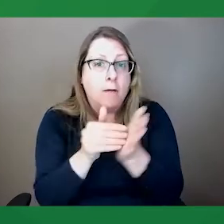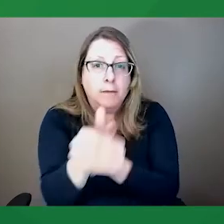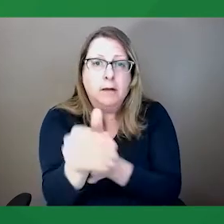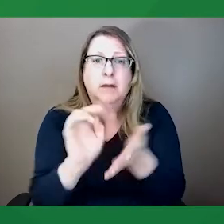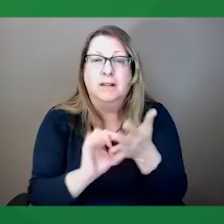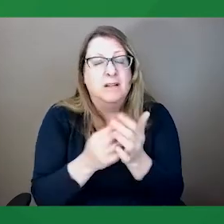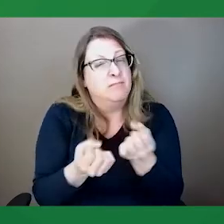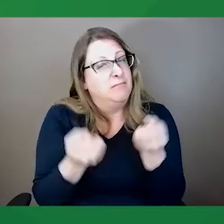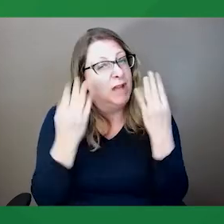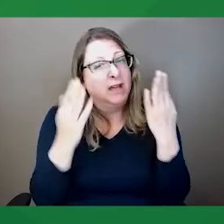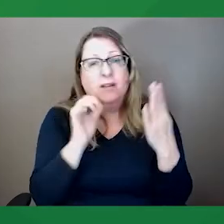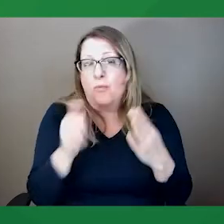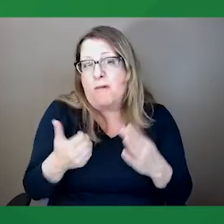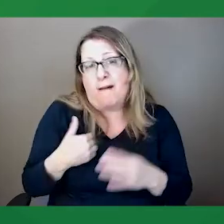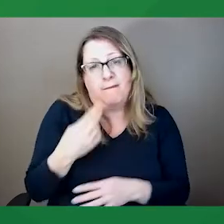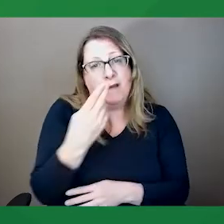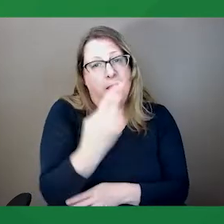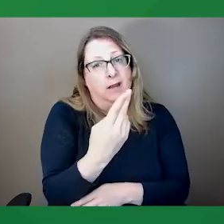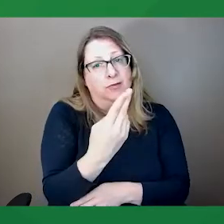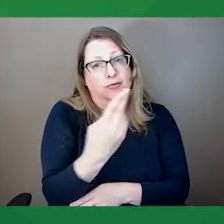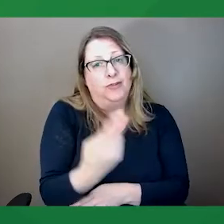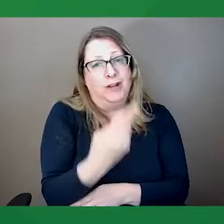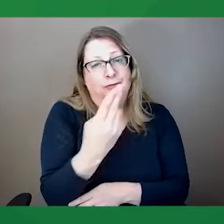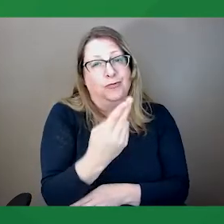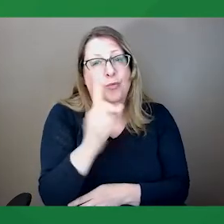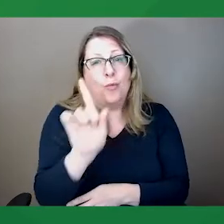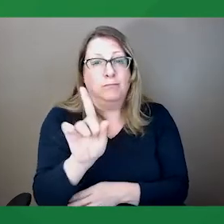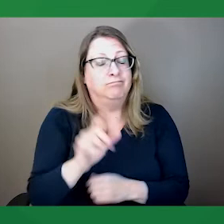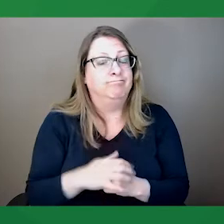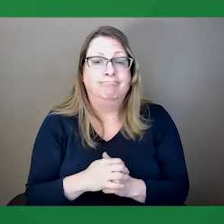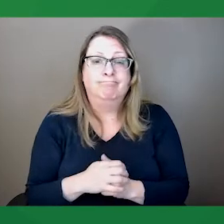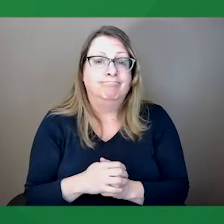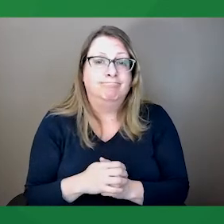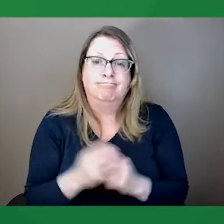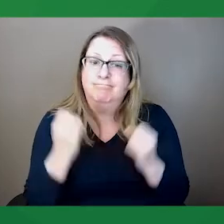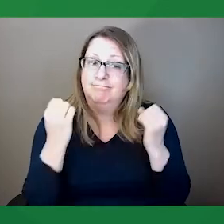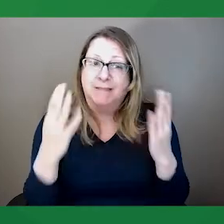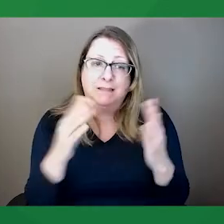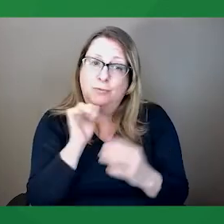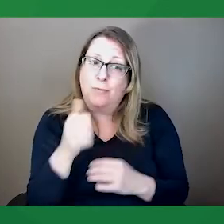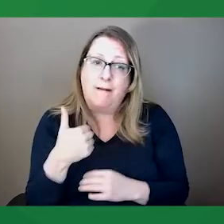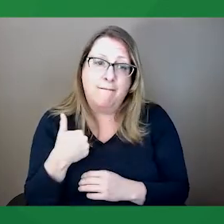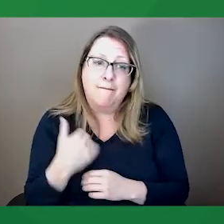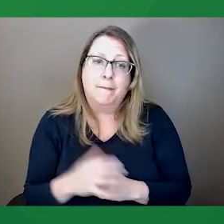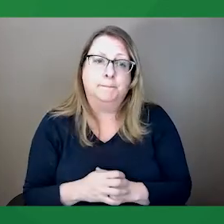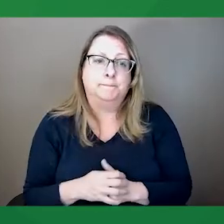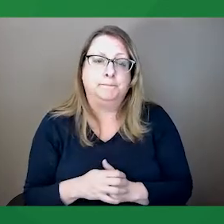You will be surprised that not a lot of websites have an H1. A lot.